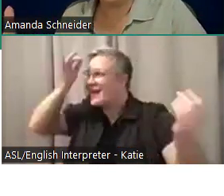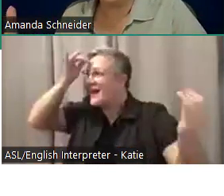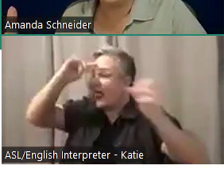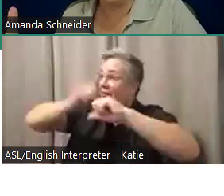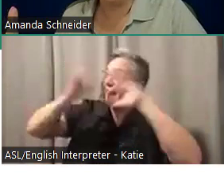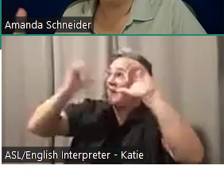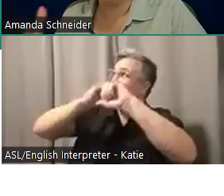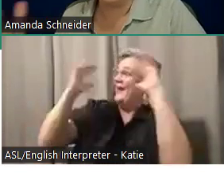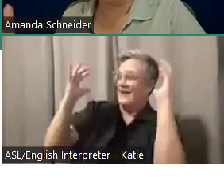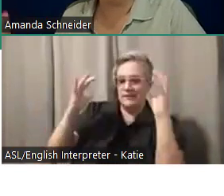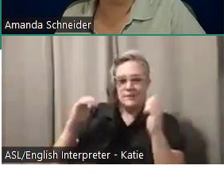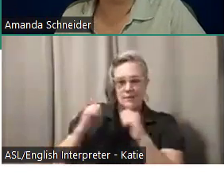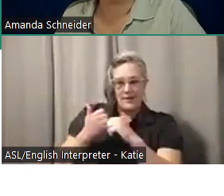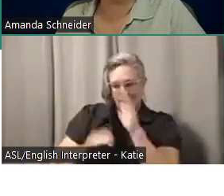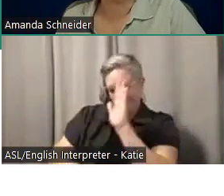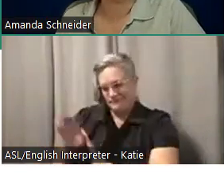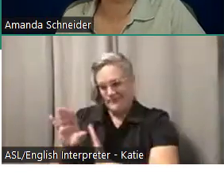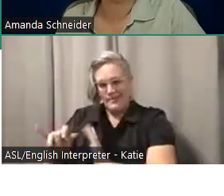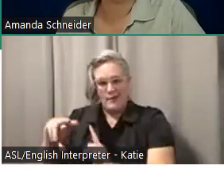So it helps grow that… that aspect as well.